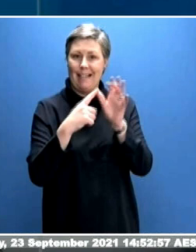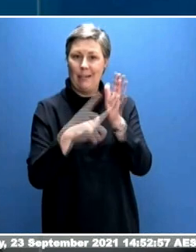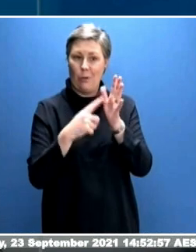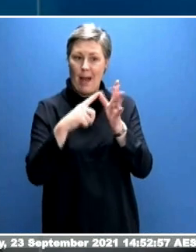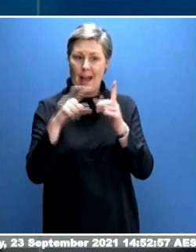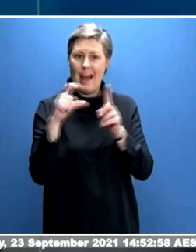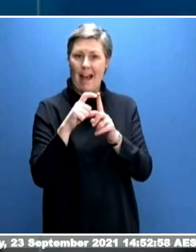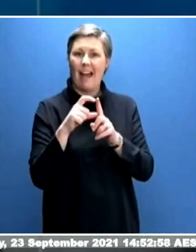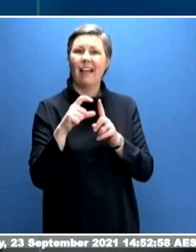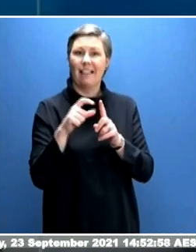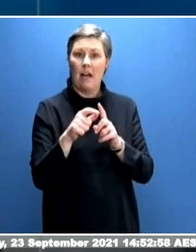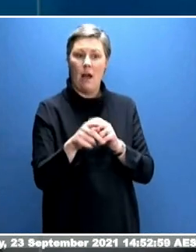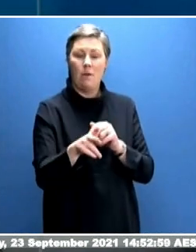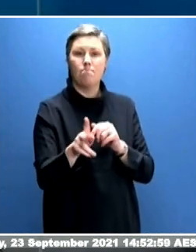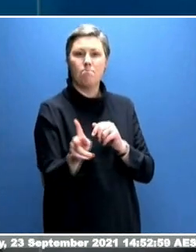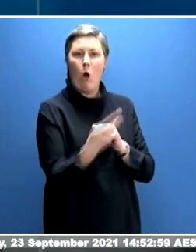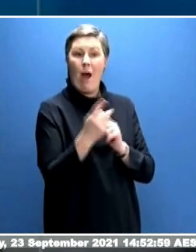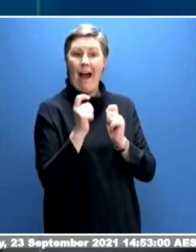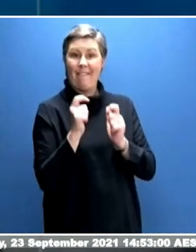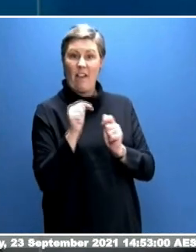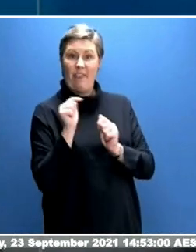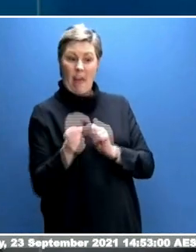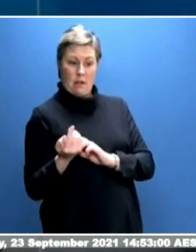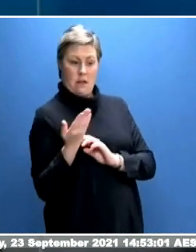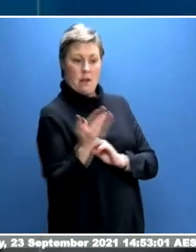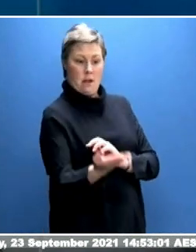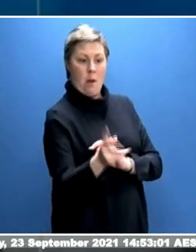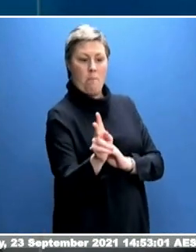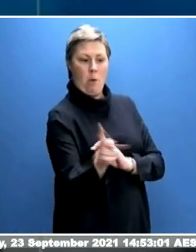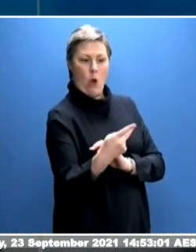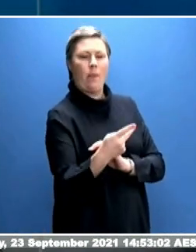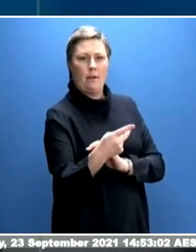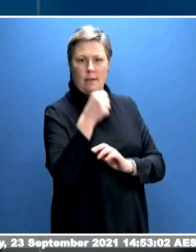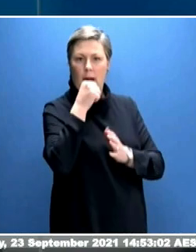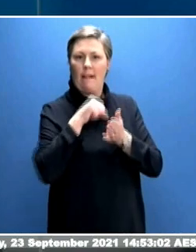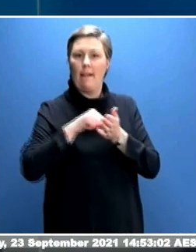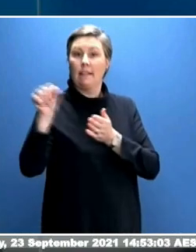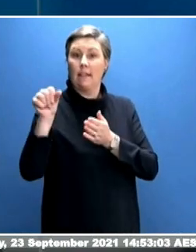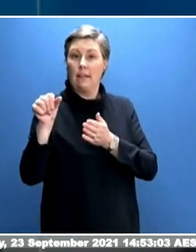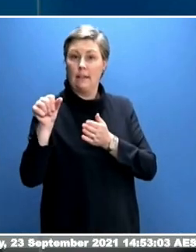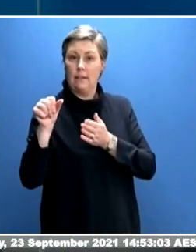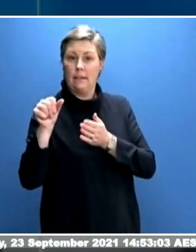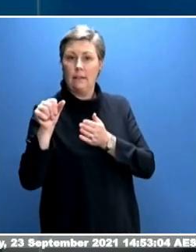Without referring to the documents, my recollection is that that was quite a